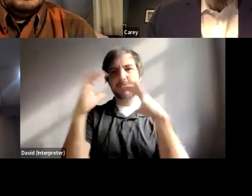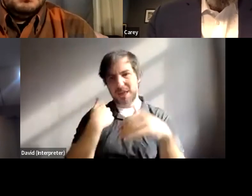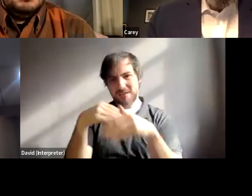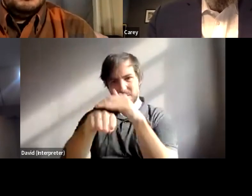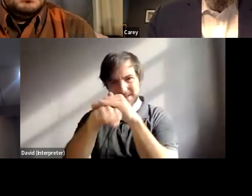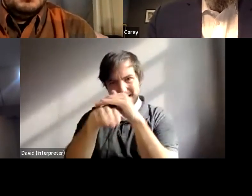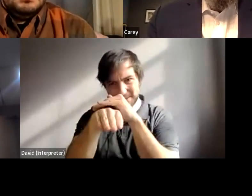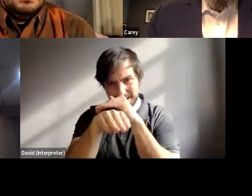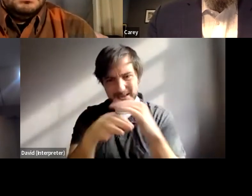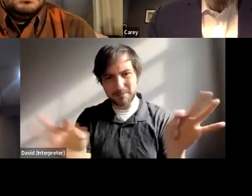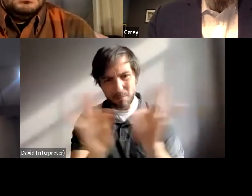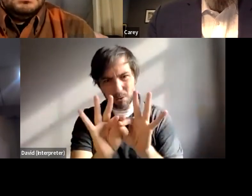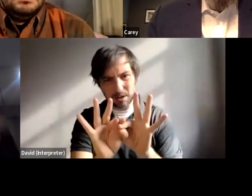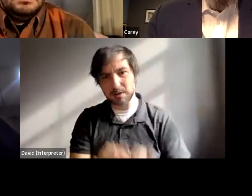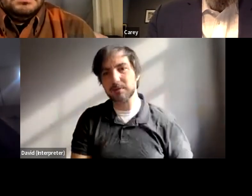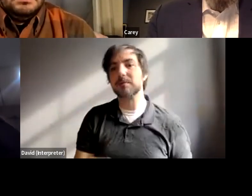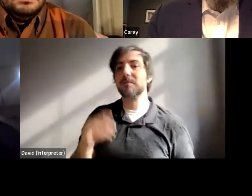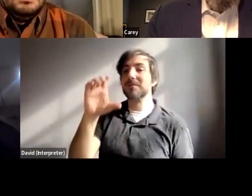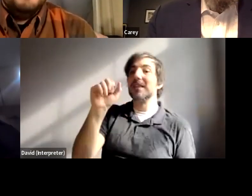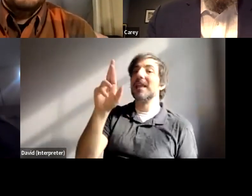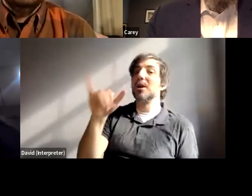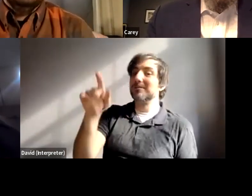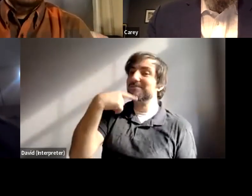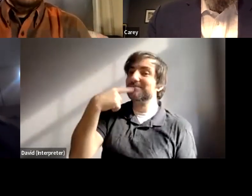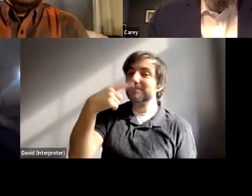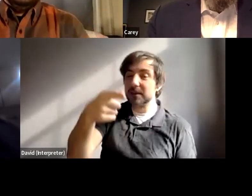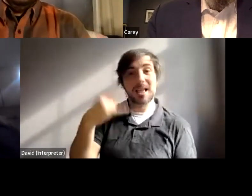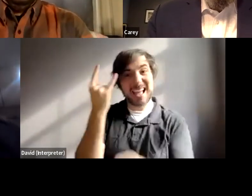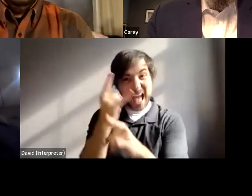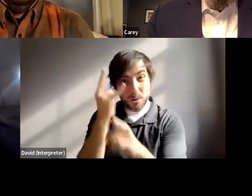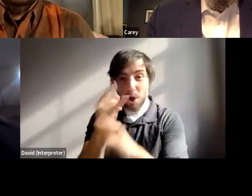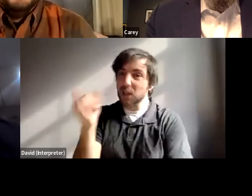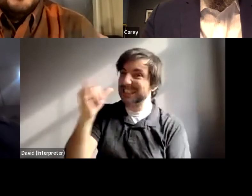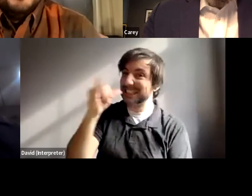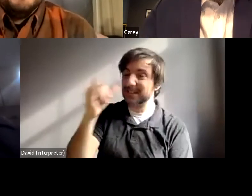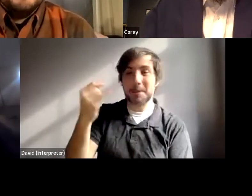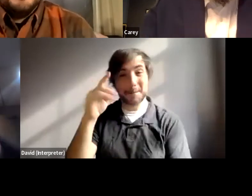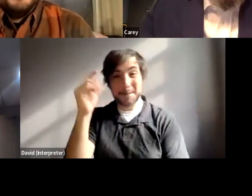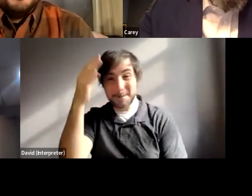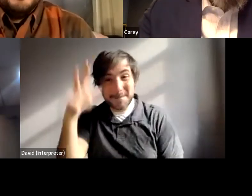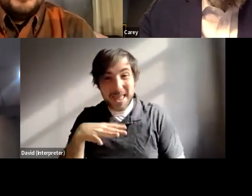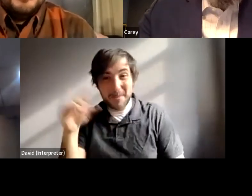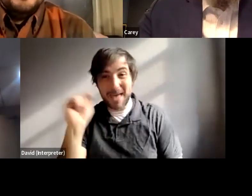Alcohol and men's restrooms are not ideal. It's pretty bad